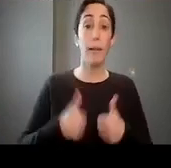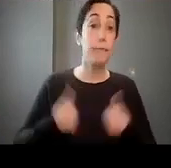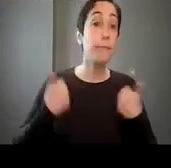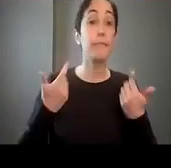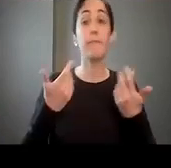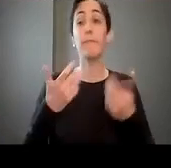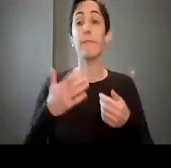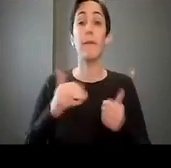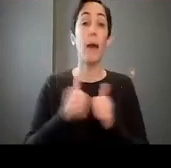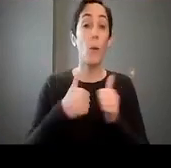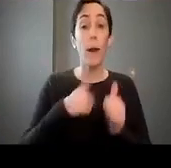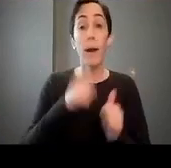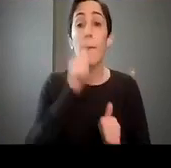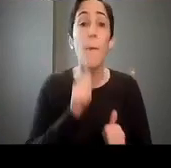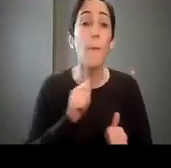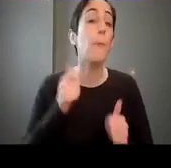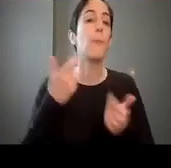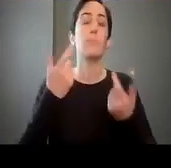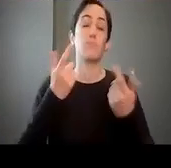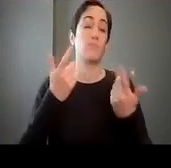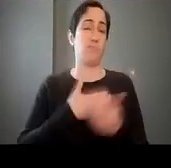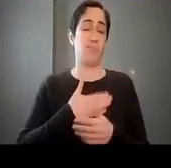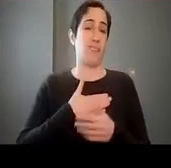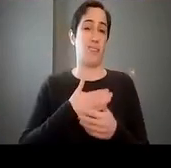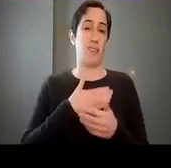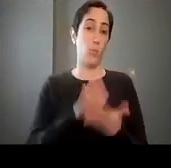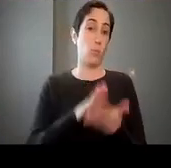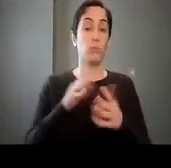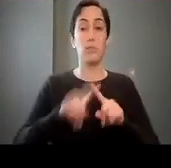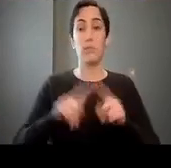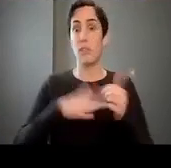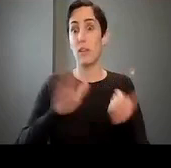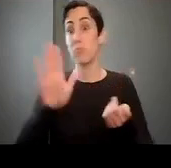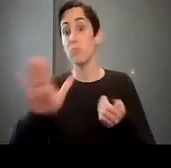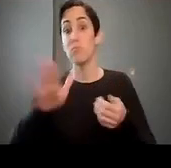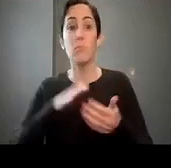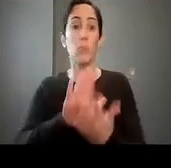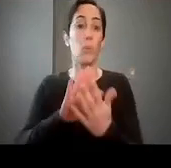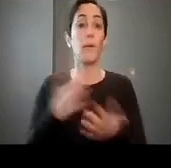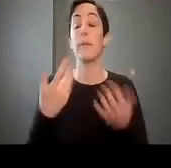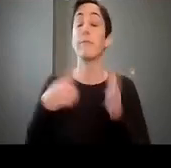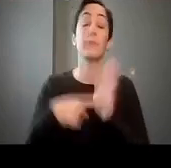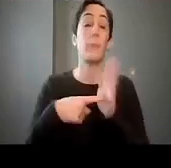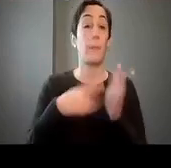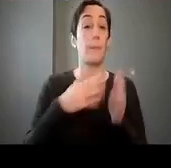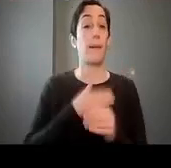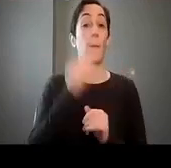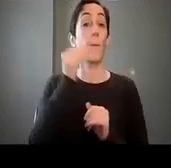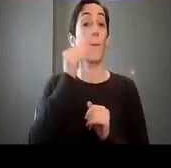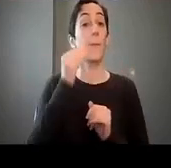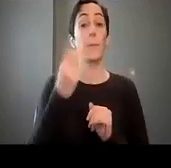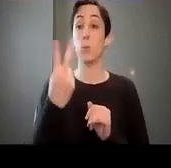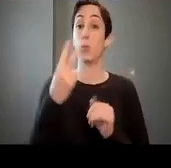to think about any two adults in your in a time of uncertainty. So if you were home one may be apt to stay glued to the to think about any two adults in your television, or the news, or the computer home one may be apt to stay glued to the